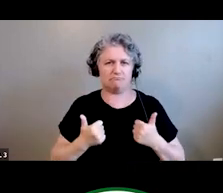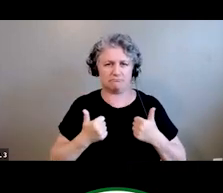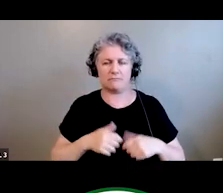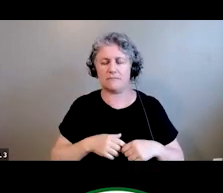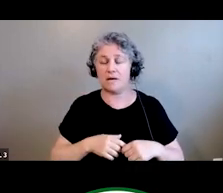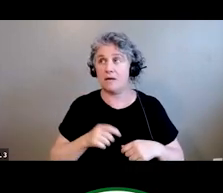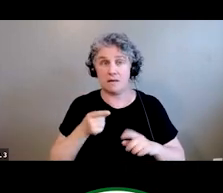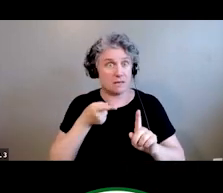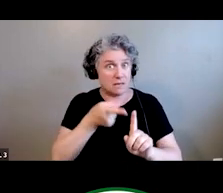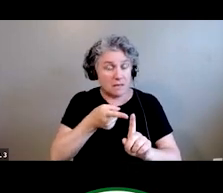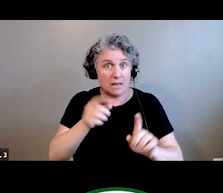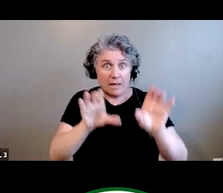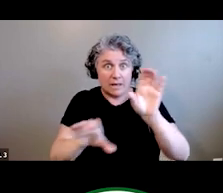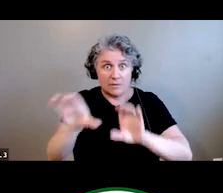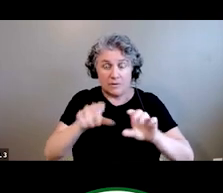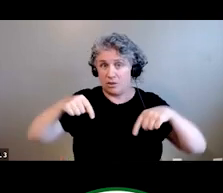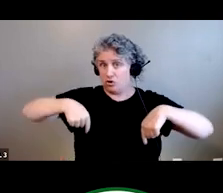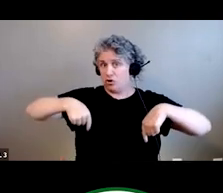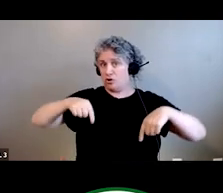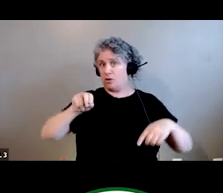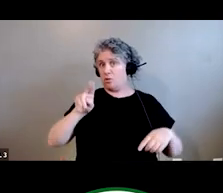like one job of oil.